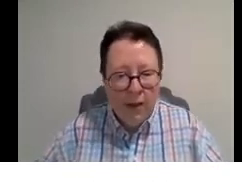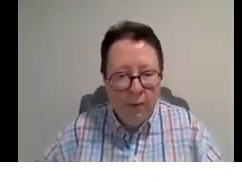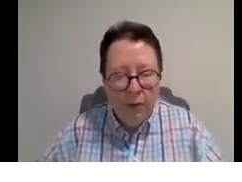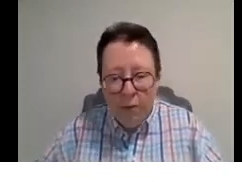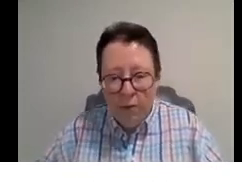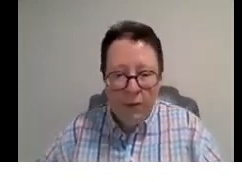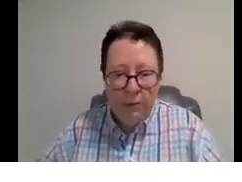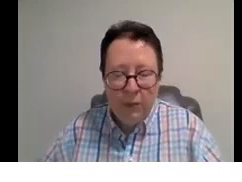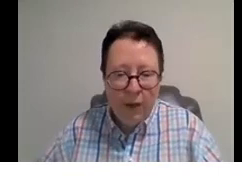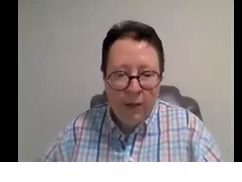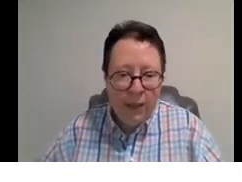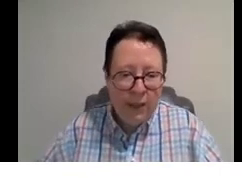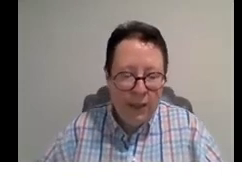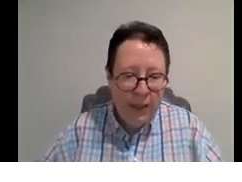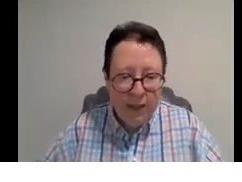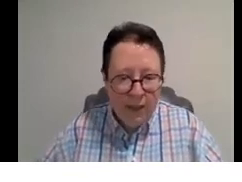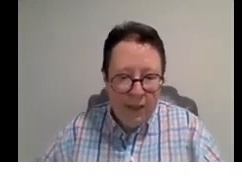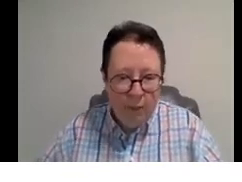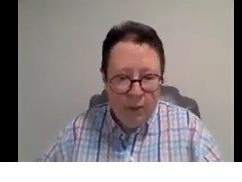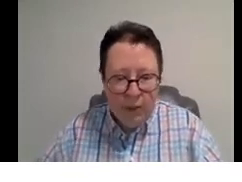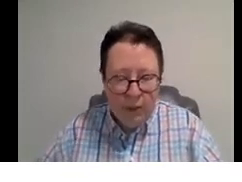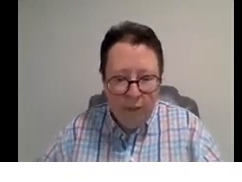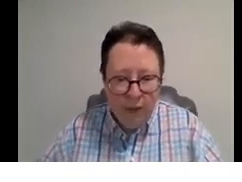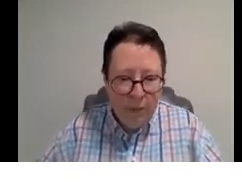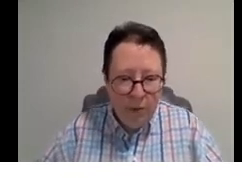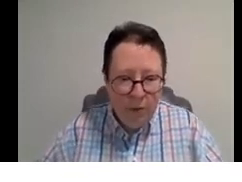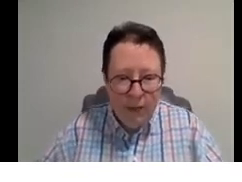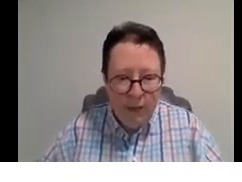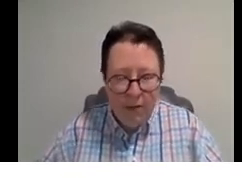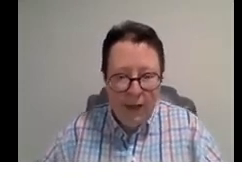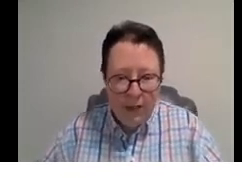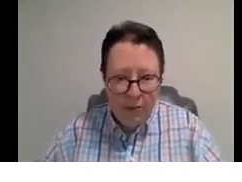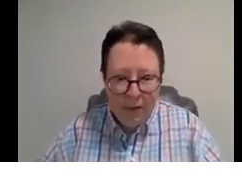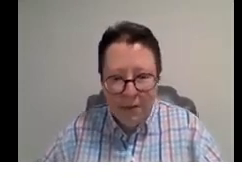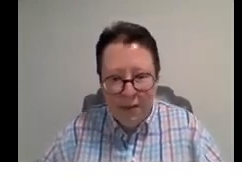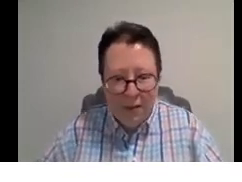we have the logo for Disability Rights Tennessee uh which is this lovely multi-colored asterisk